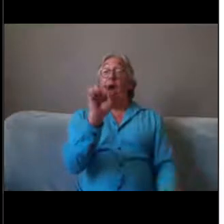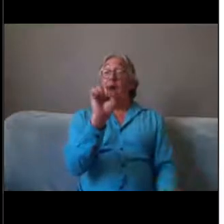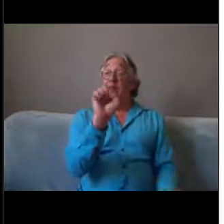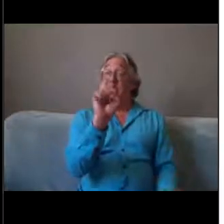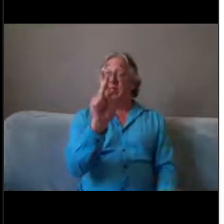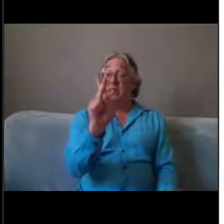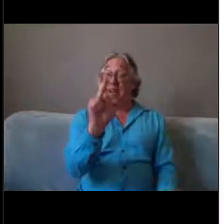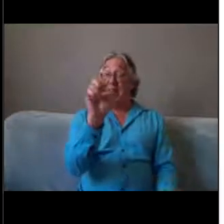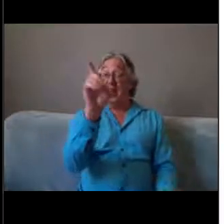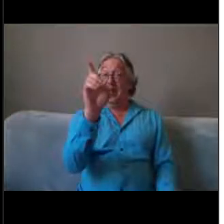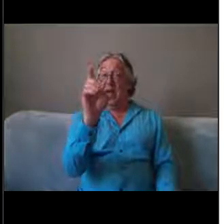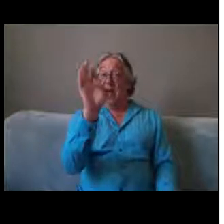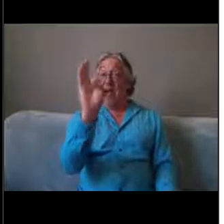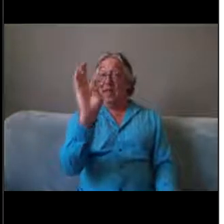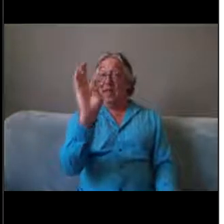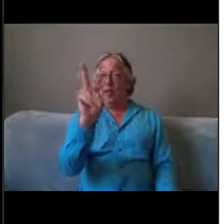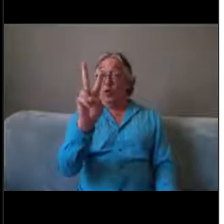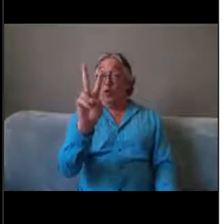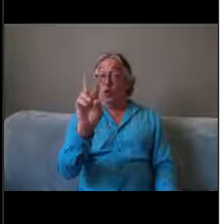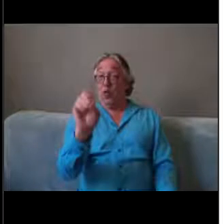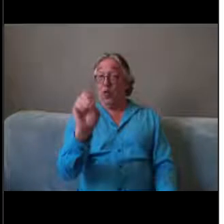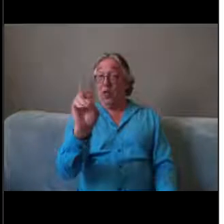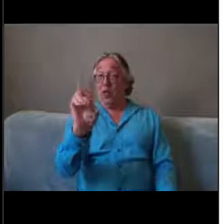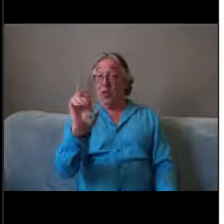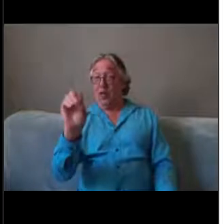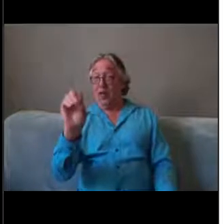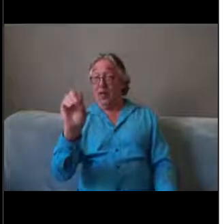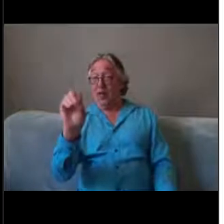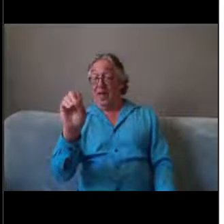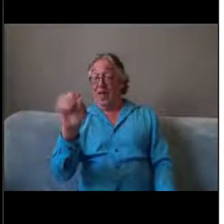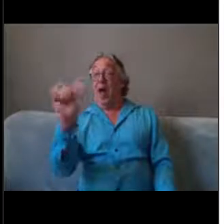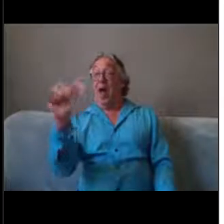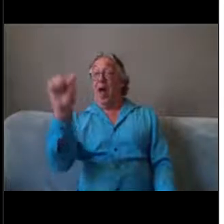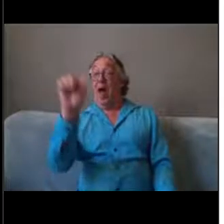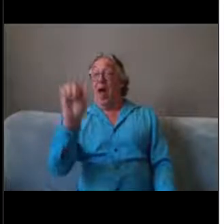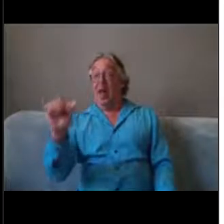By the way, regarding the slides, you can find them